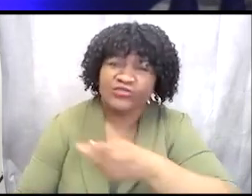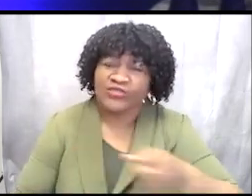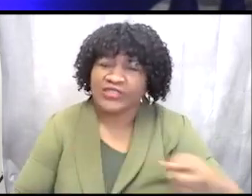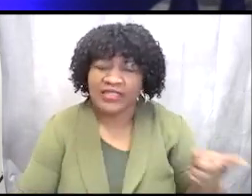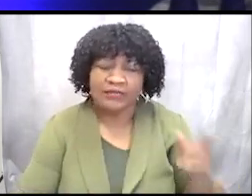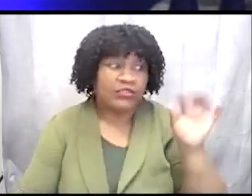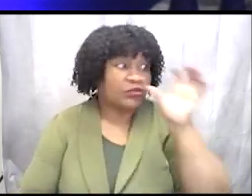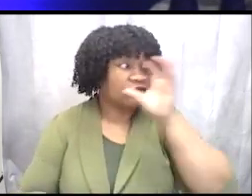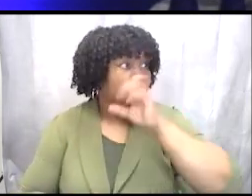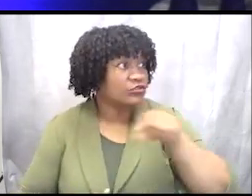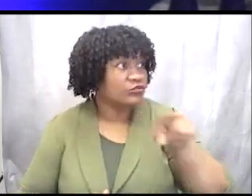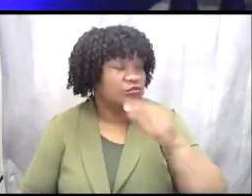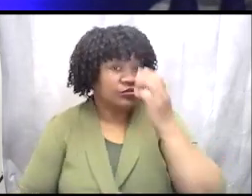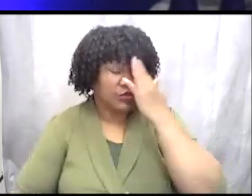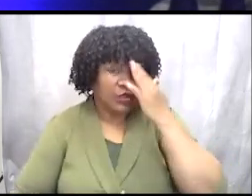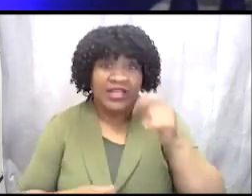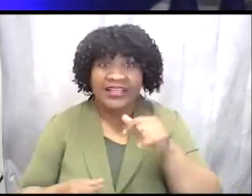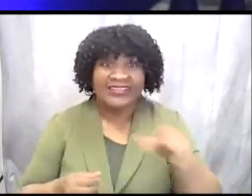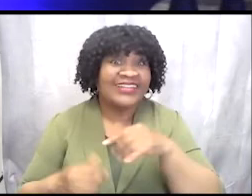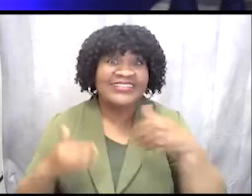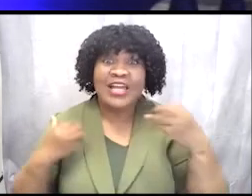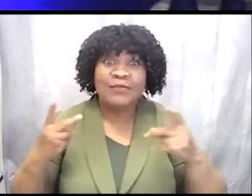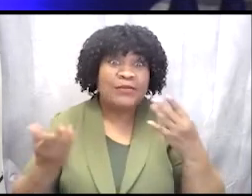and don't assume that they all agree with each other either.